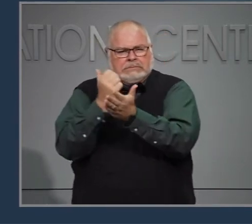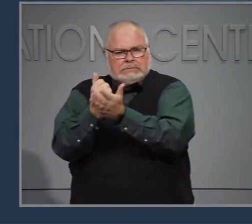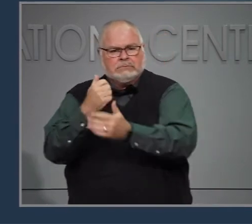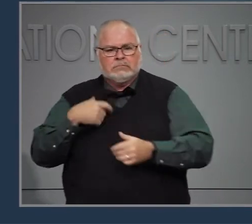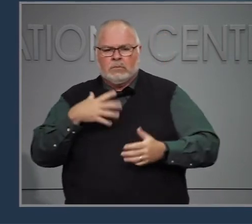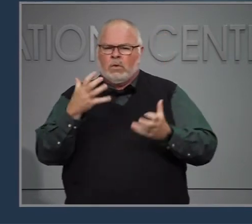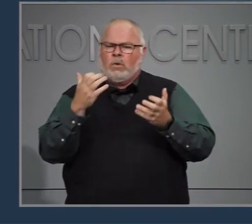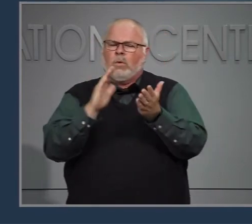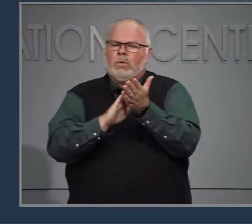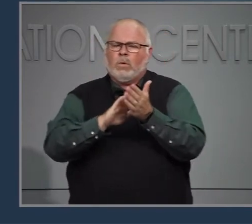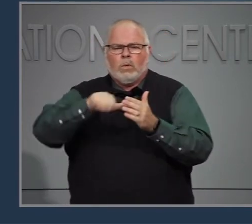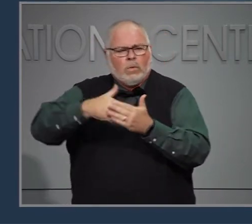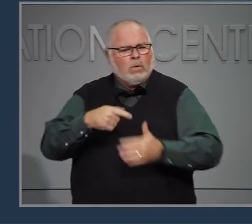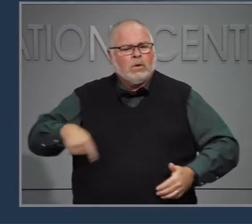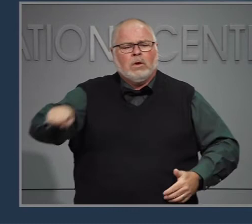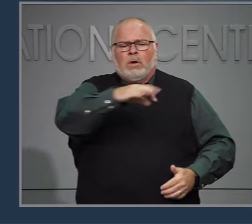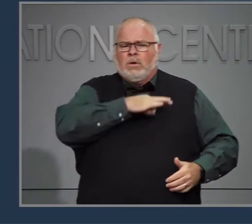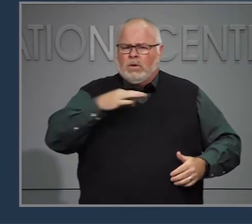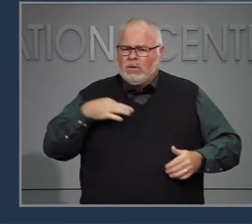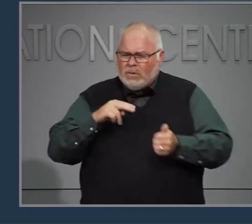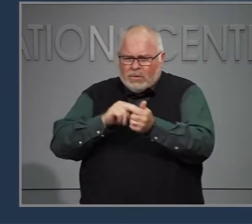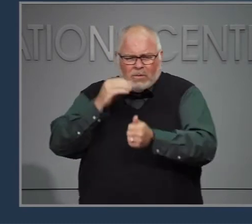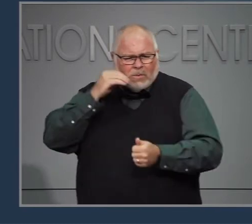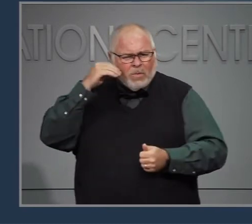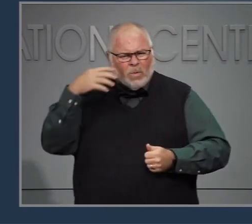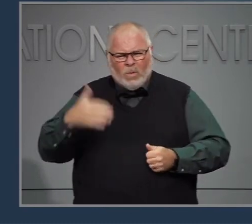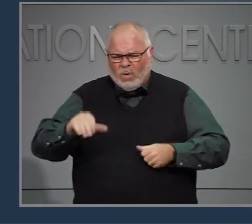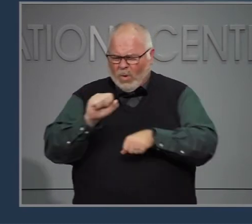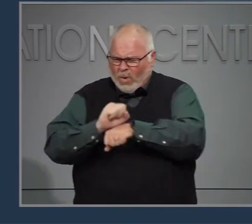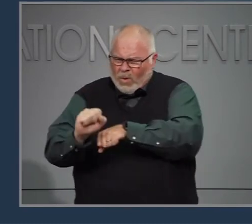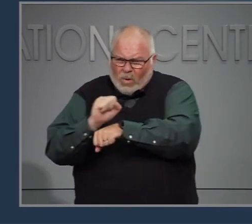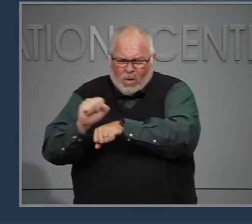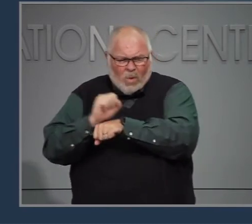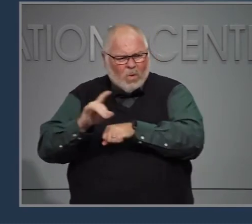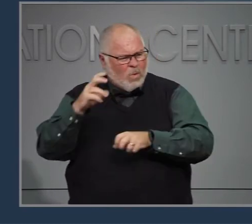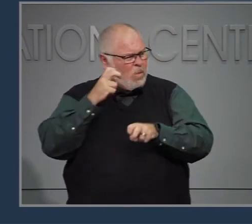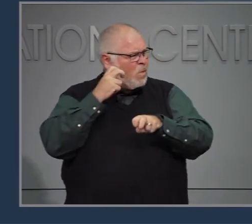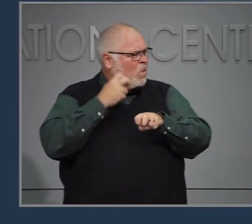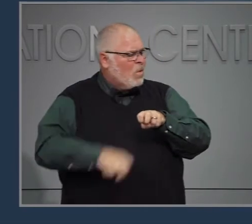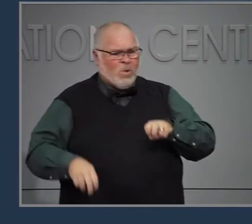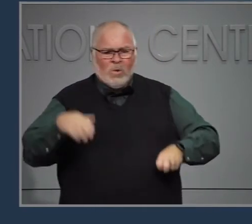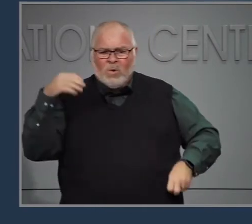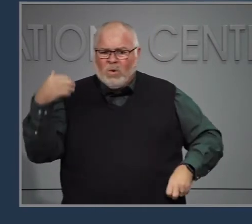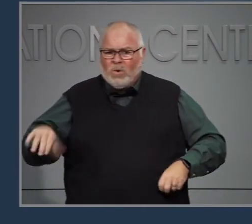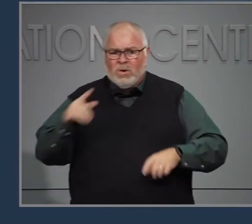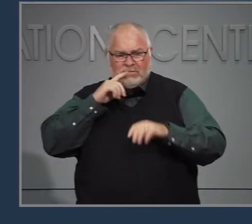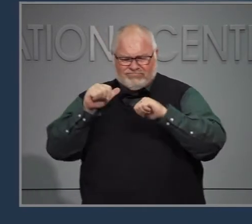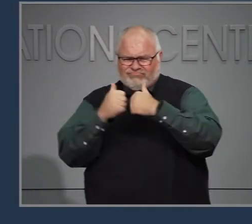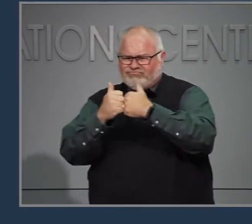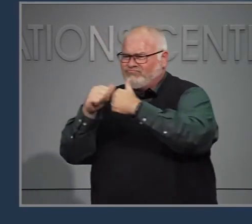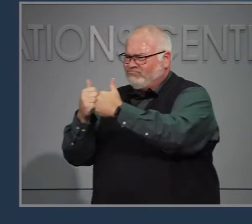ARE DOING ACROSS NORTH CAROLINA UNDER EXCEPTIONALLY CHALLENGING CIRCUMSTANCES.